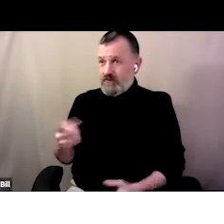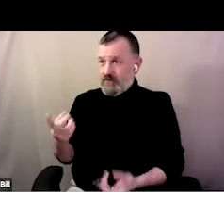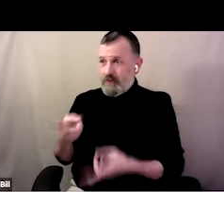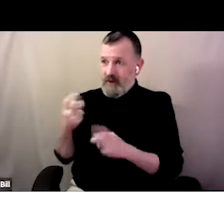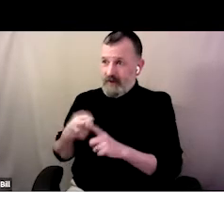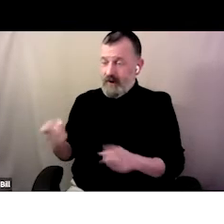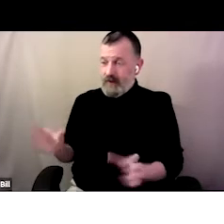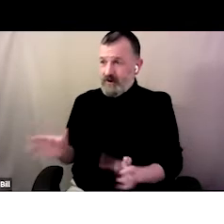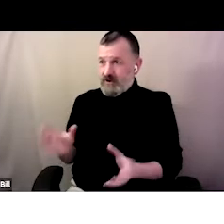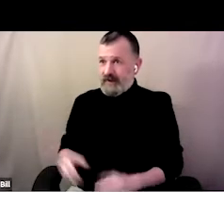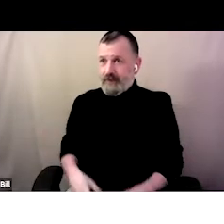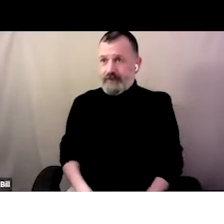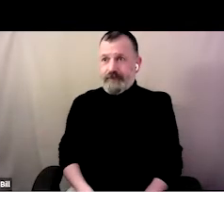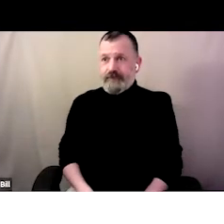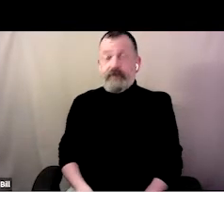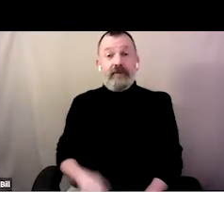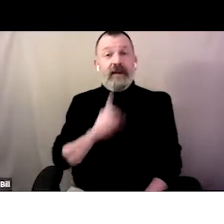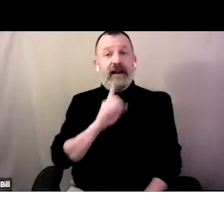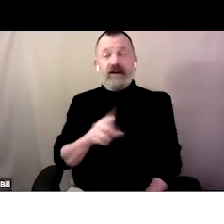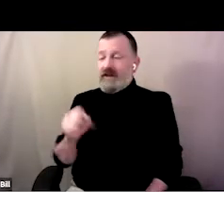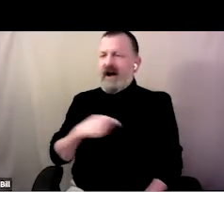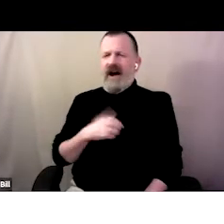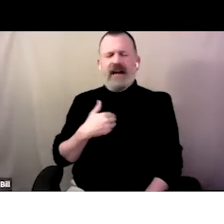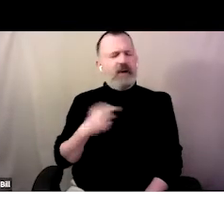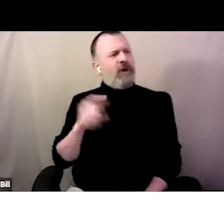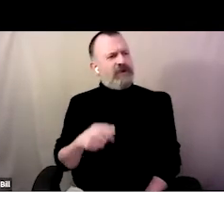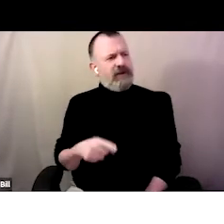Jared Albert (RIT Student): I'm actually, I had a question. Okay, I'm on topic with